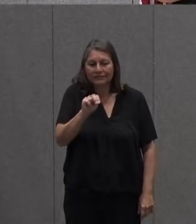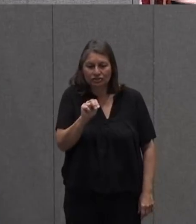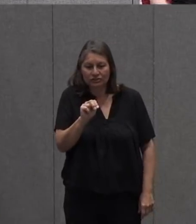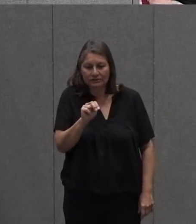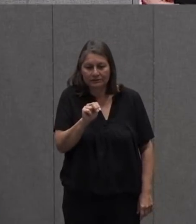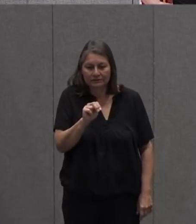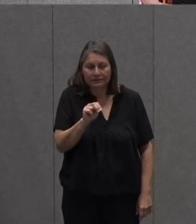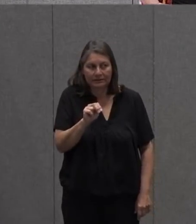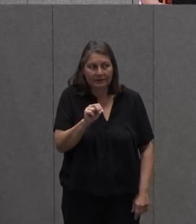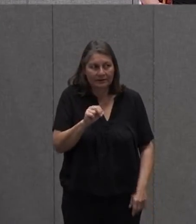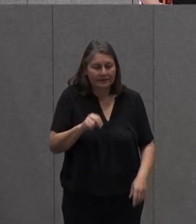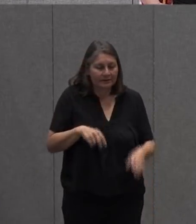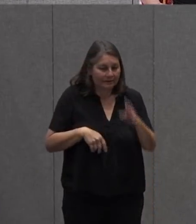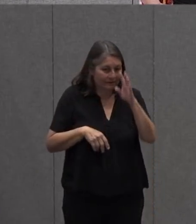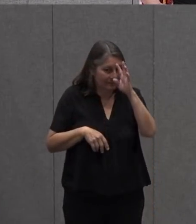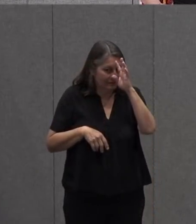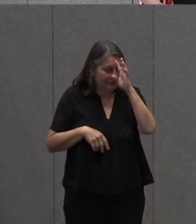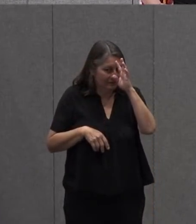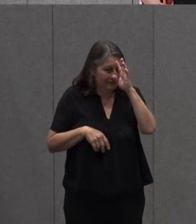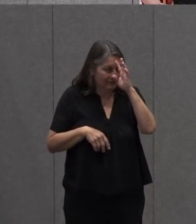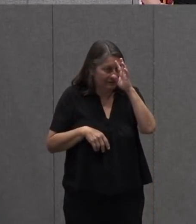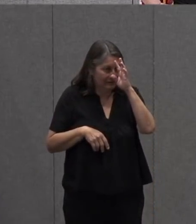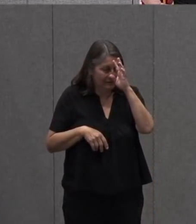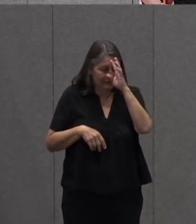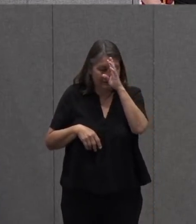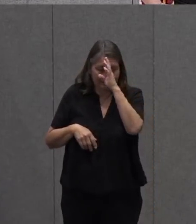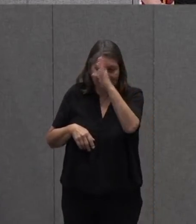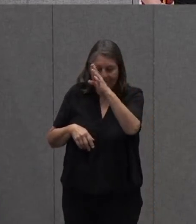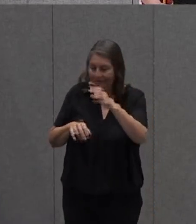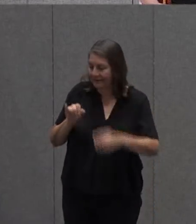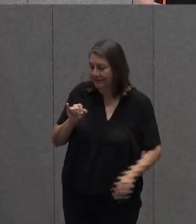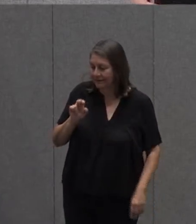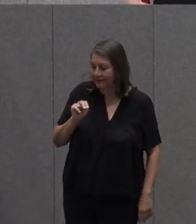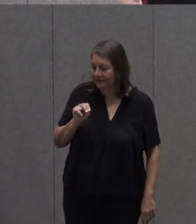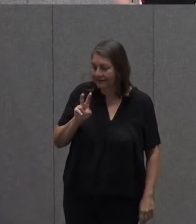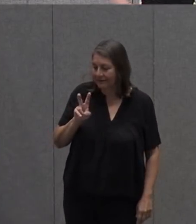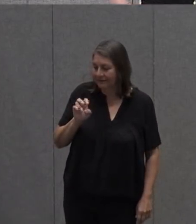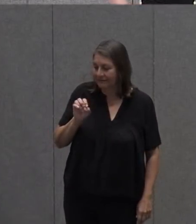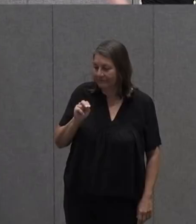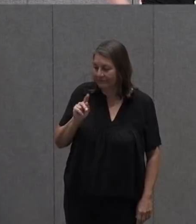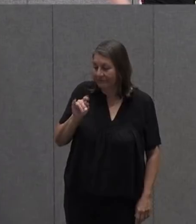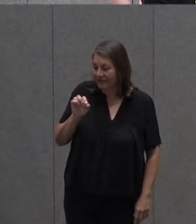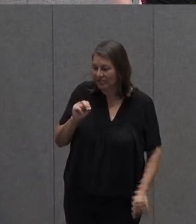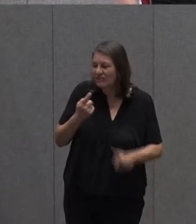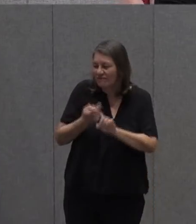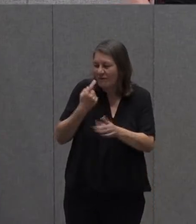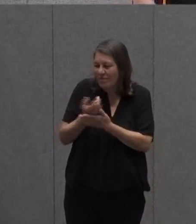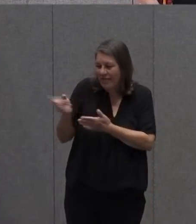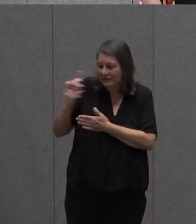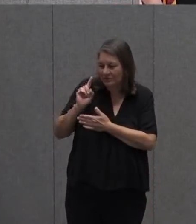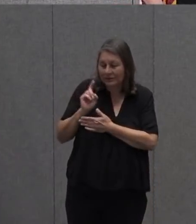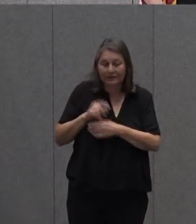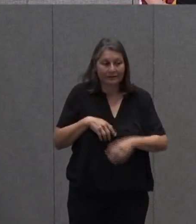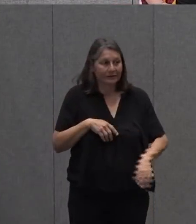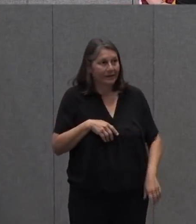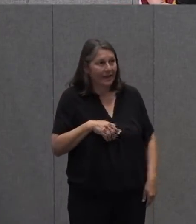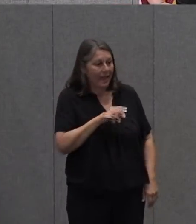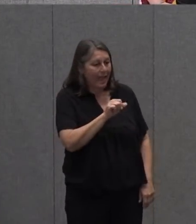So she used one of our vocab words, which okay that was an easy one. Uh-huh. Okay, then I'm gonna use ambition.